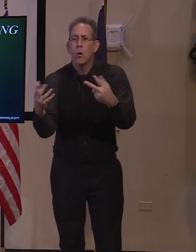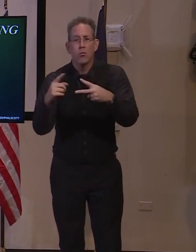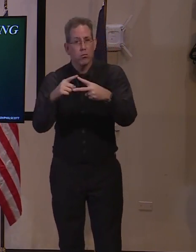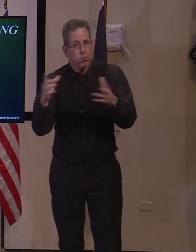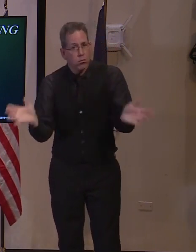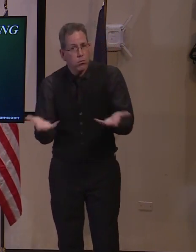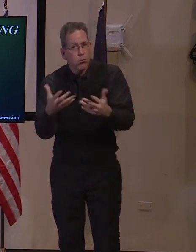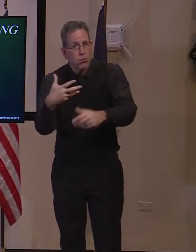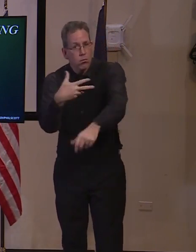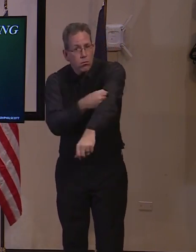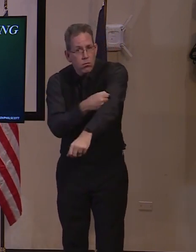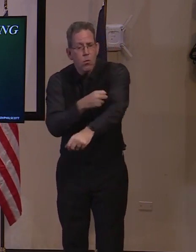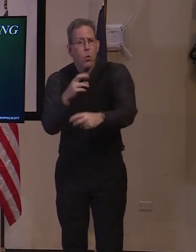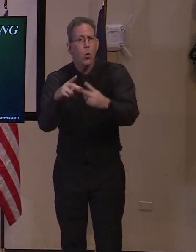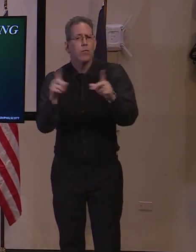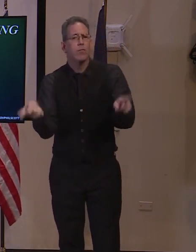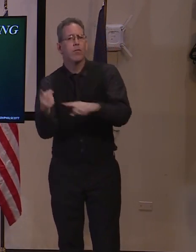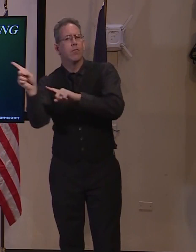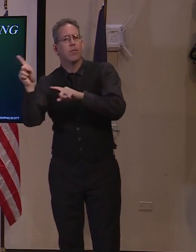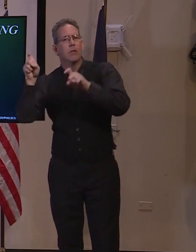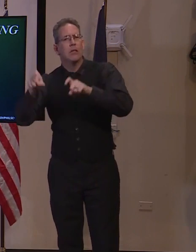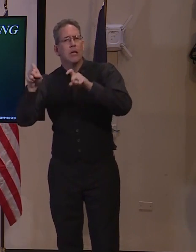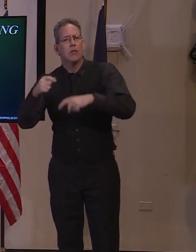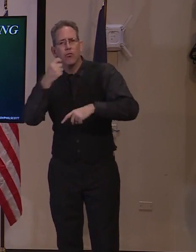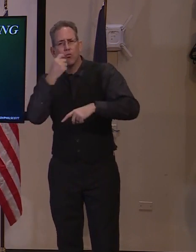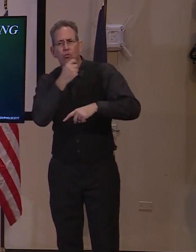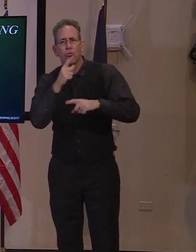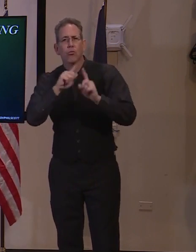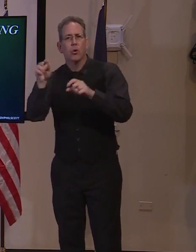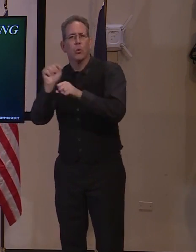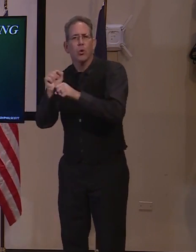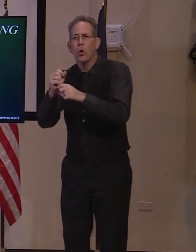I've encouraged other employers in the public and private sector to use this